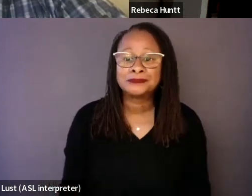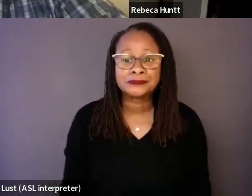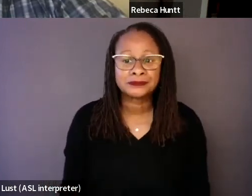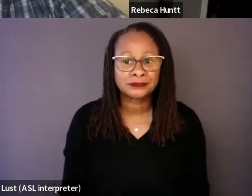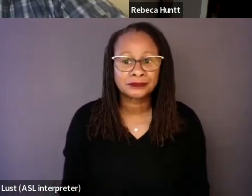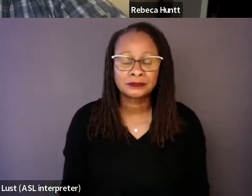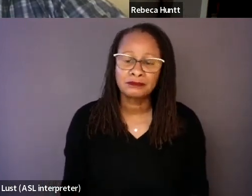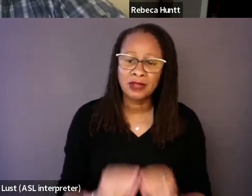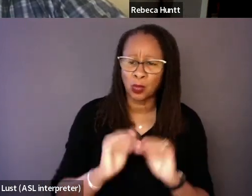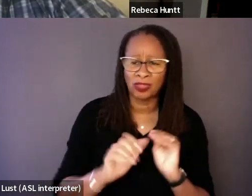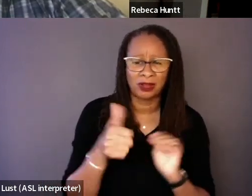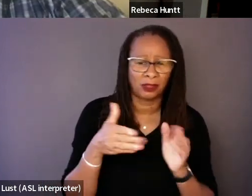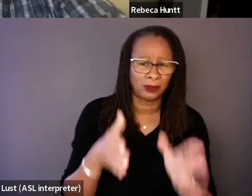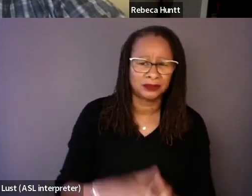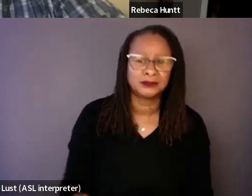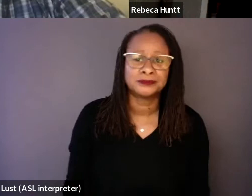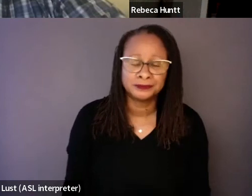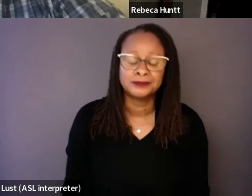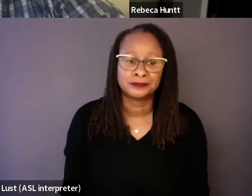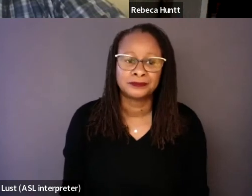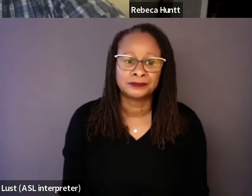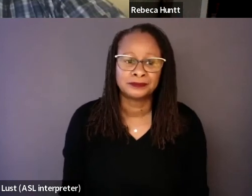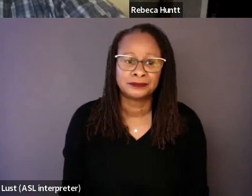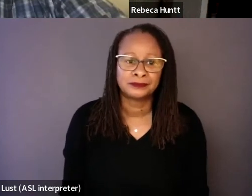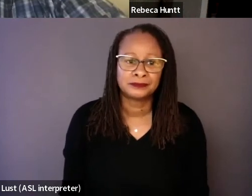More so than anything else. right.